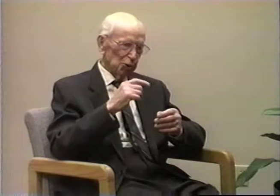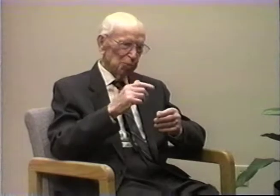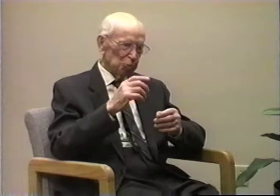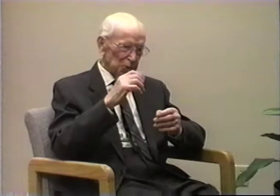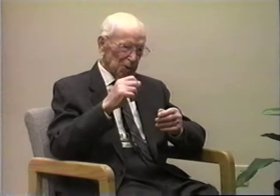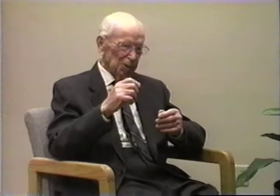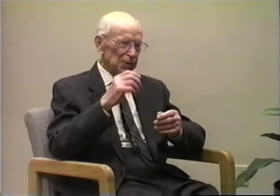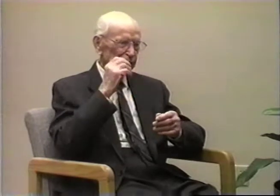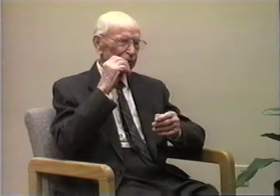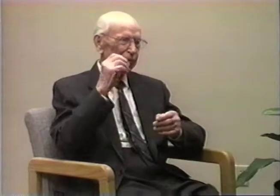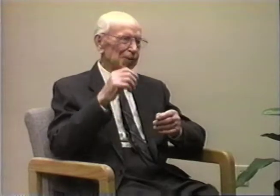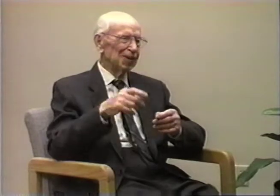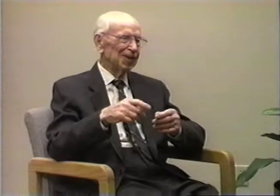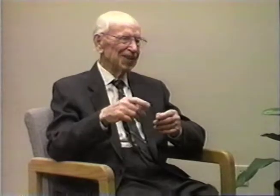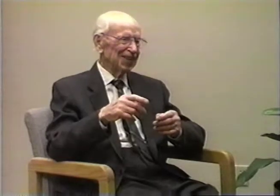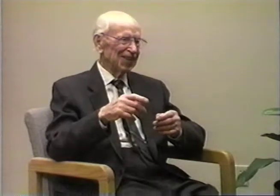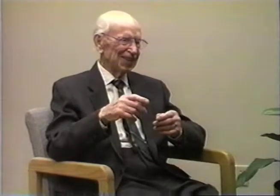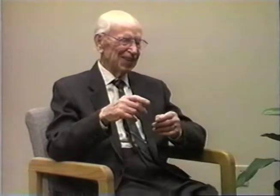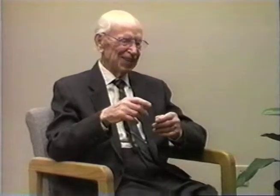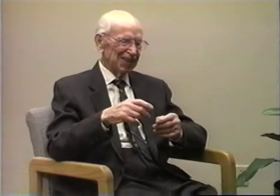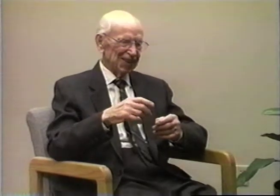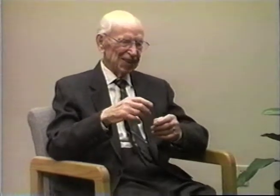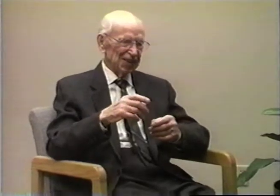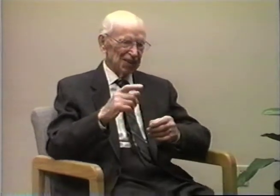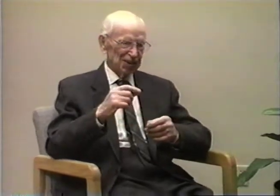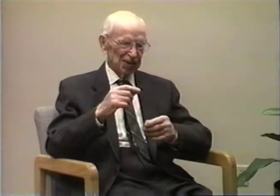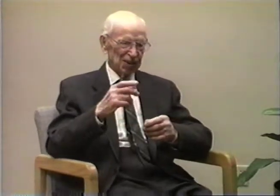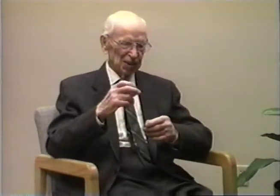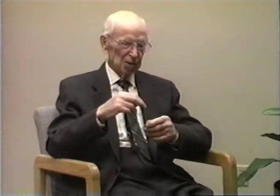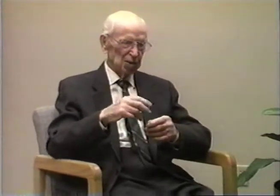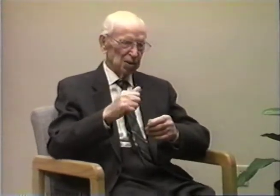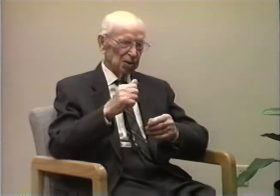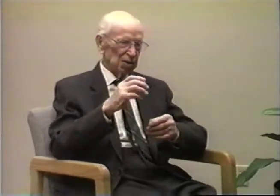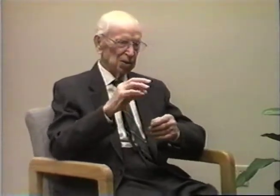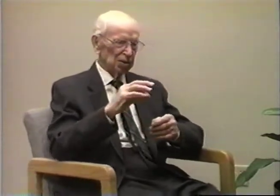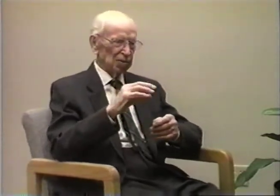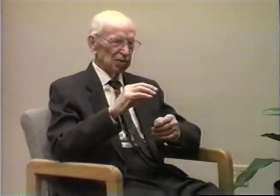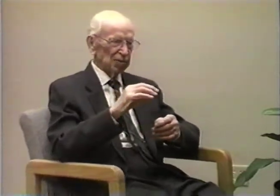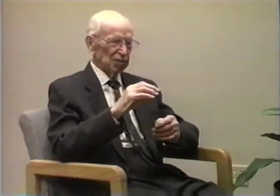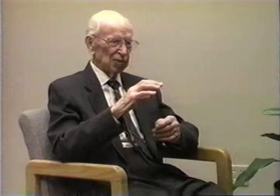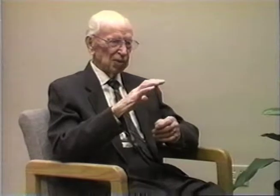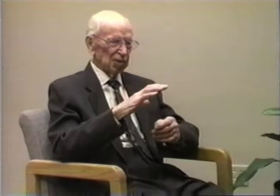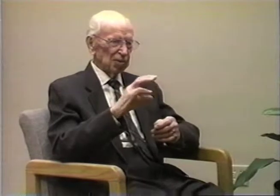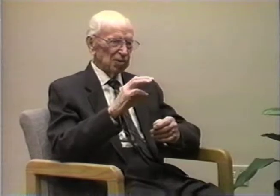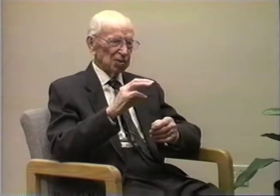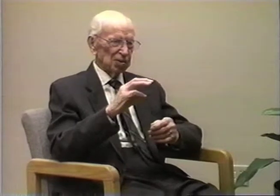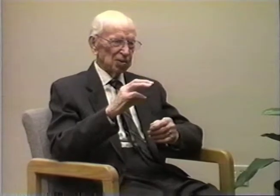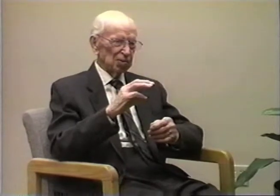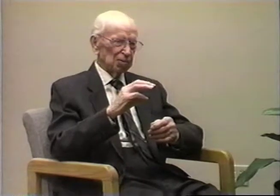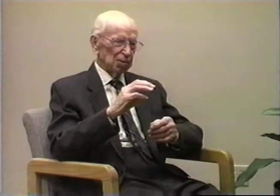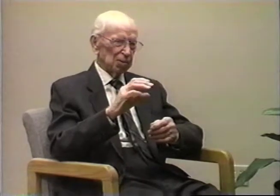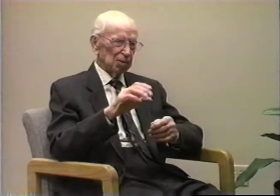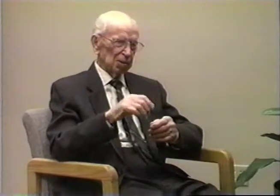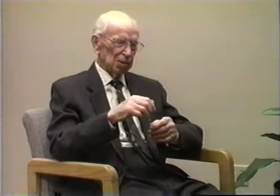Also, at that time NAD had no home office. Our business was conducted out of the current president's home,